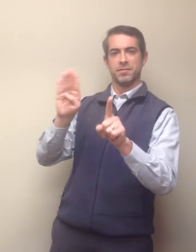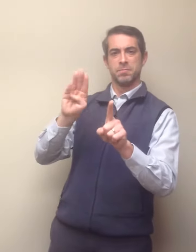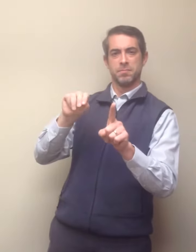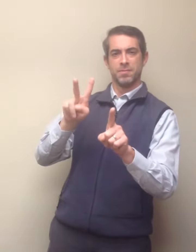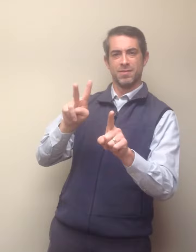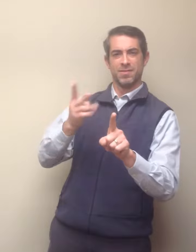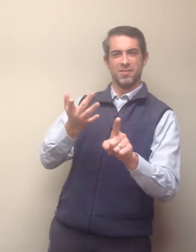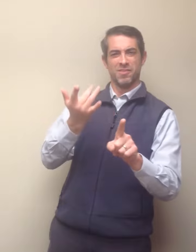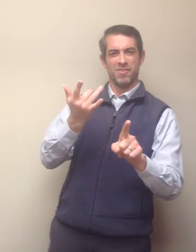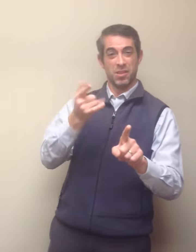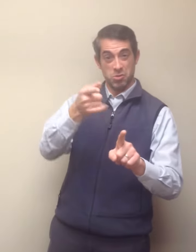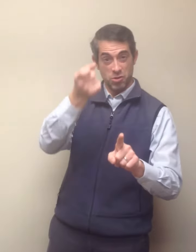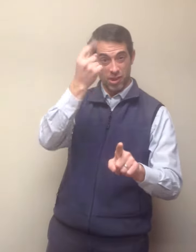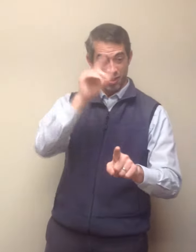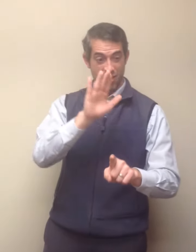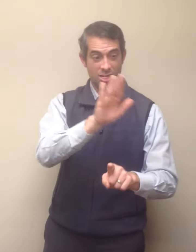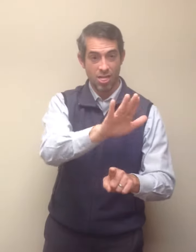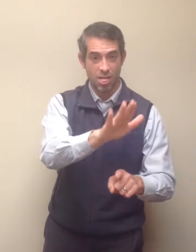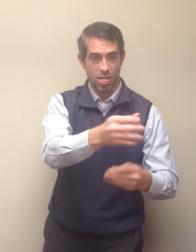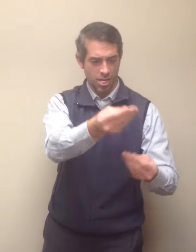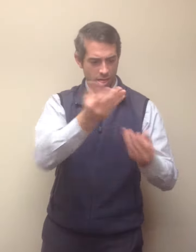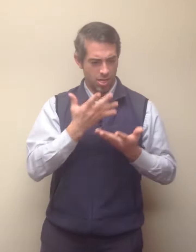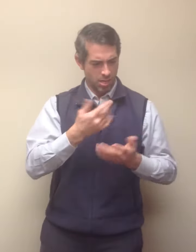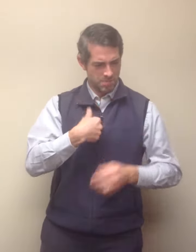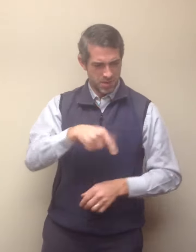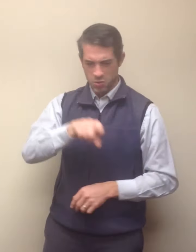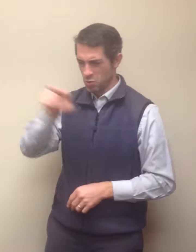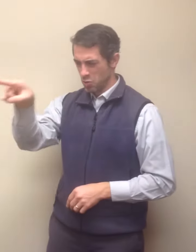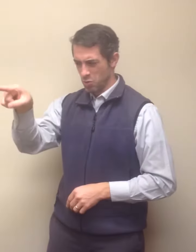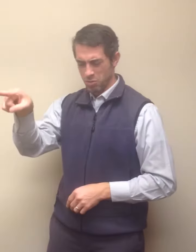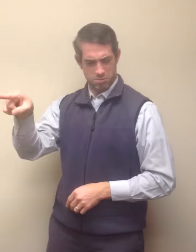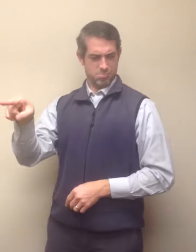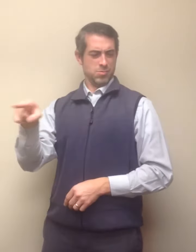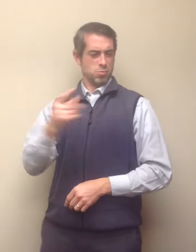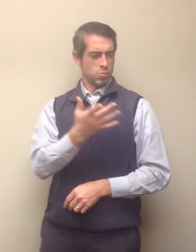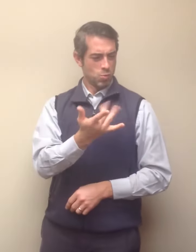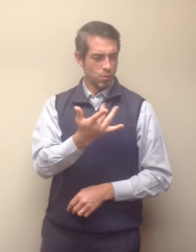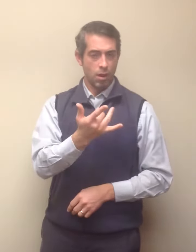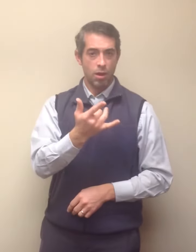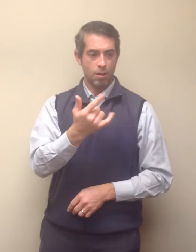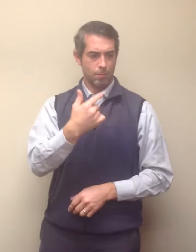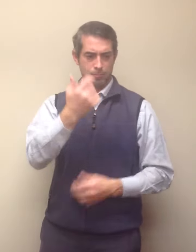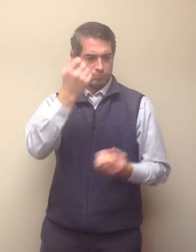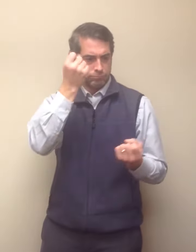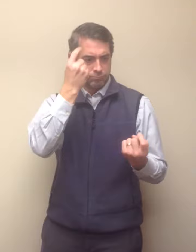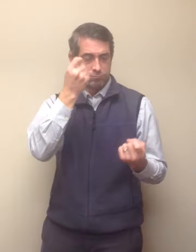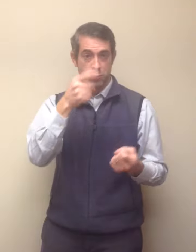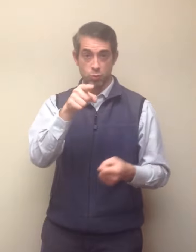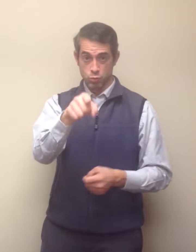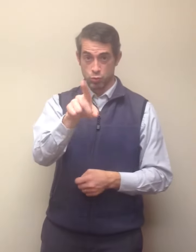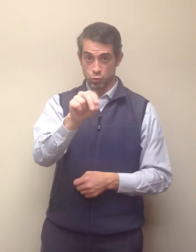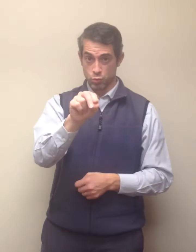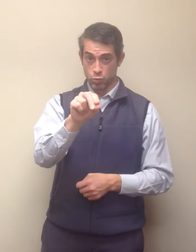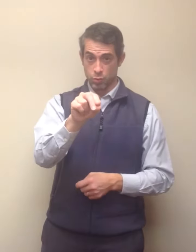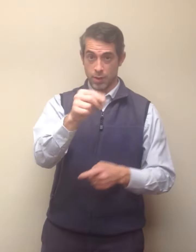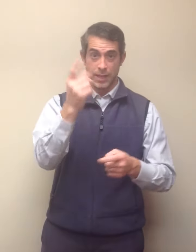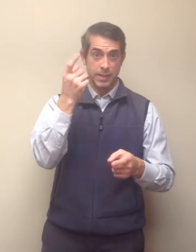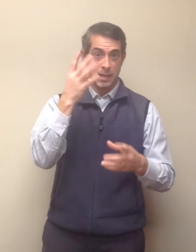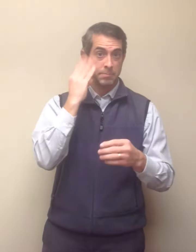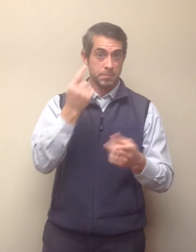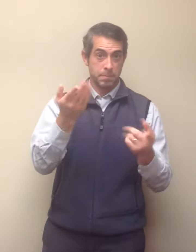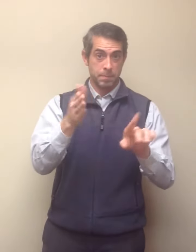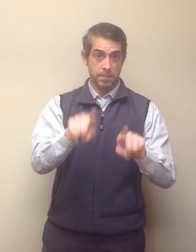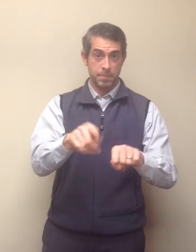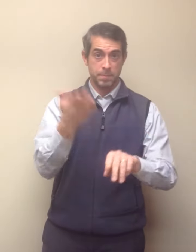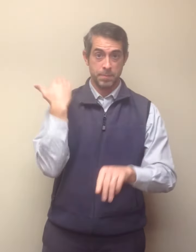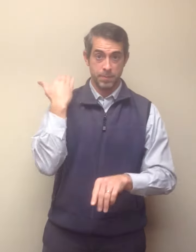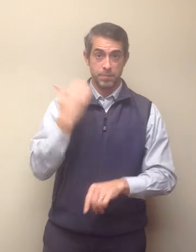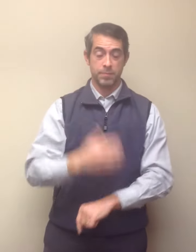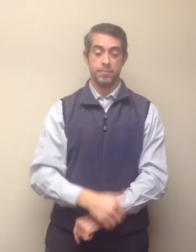Did you understand why they told you to go to a different location?